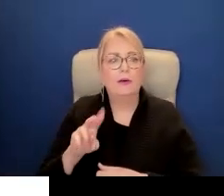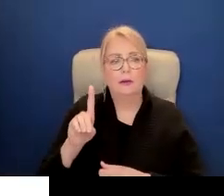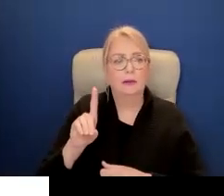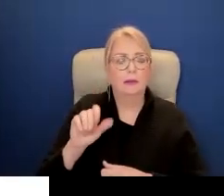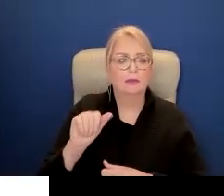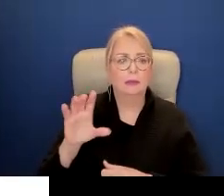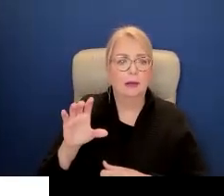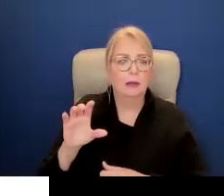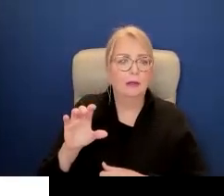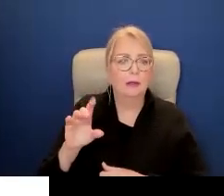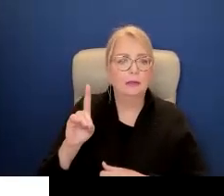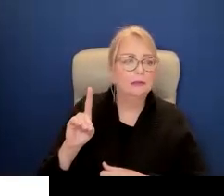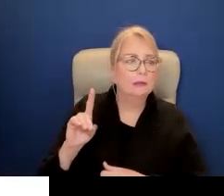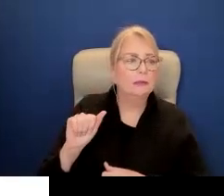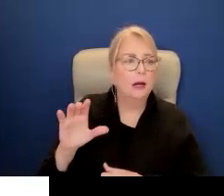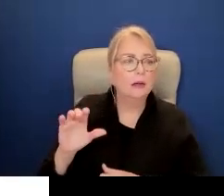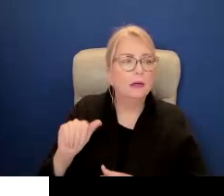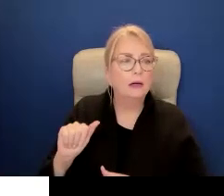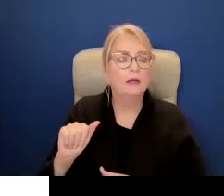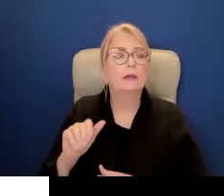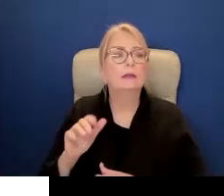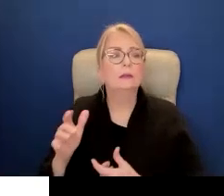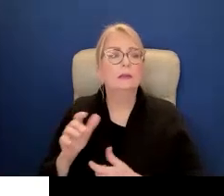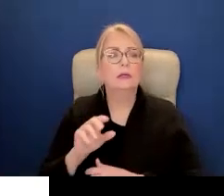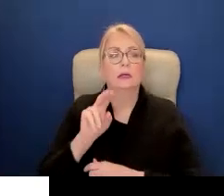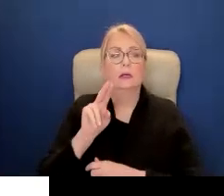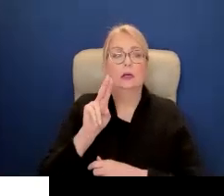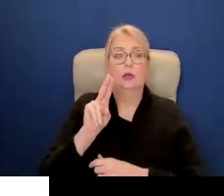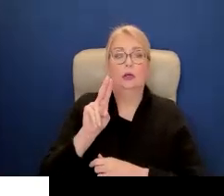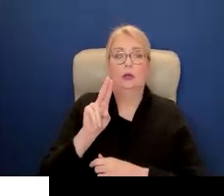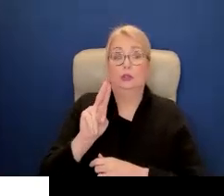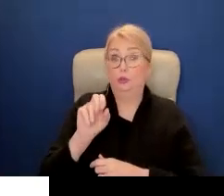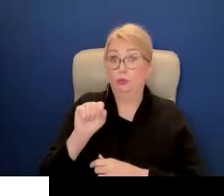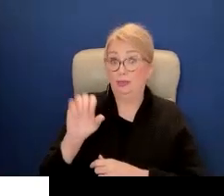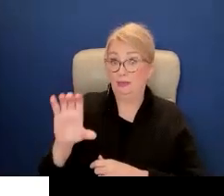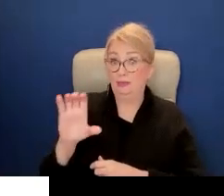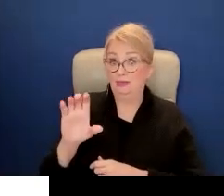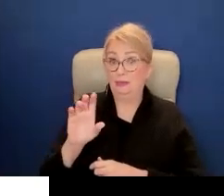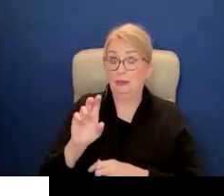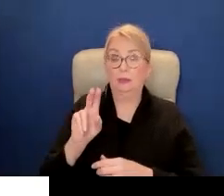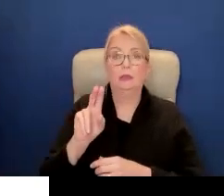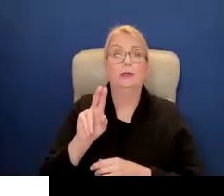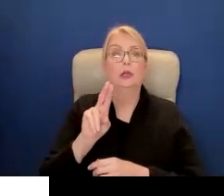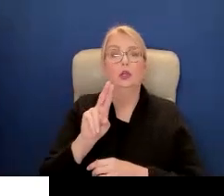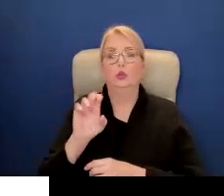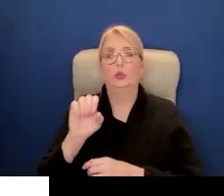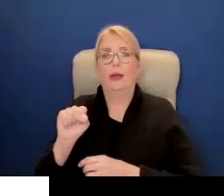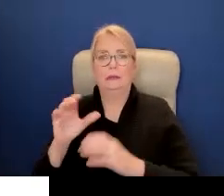When we say USC, we're referring to a United States citizen. That is somebody who holds citizenship through birth